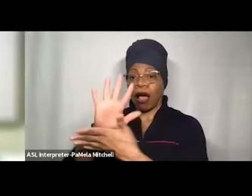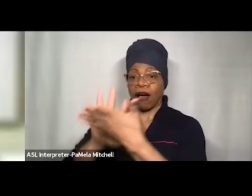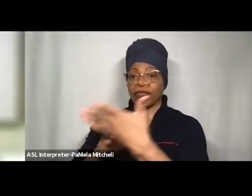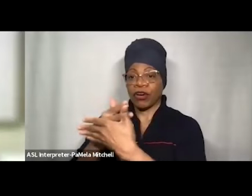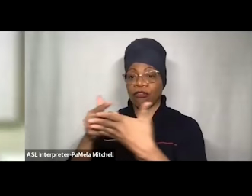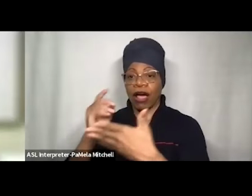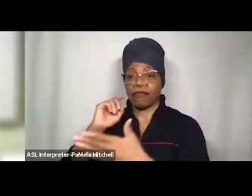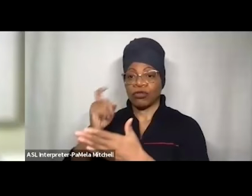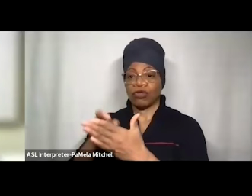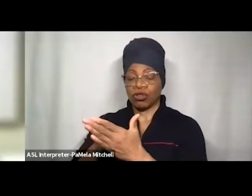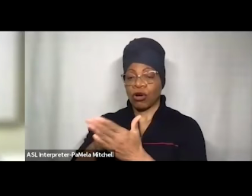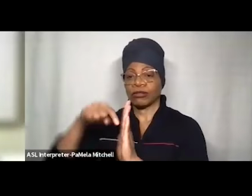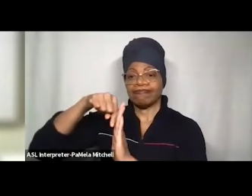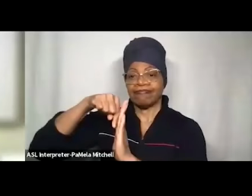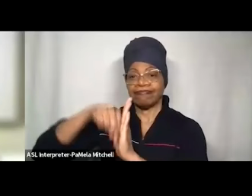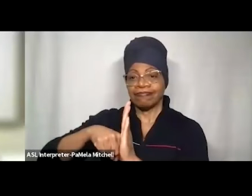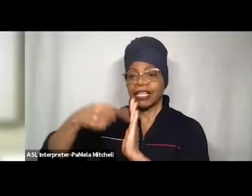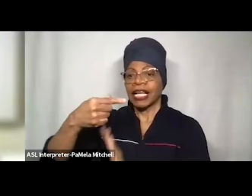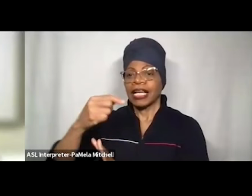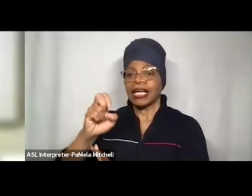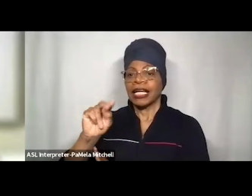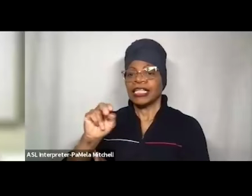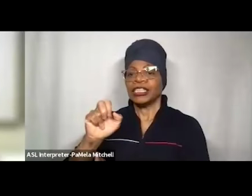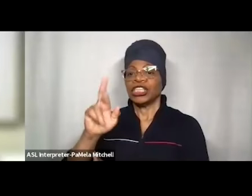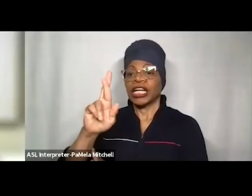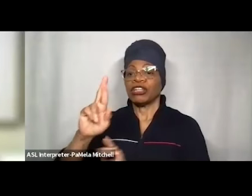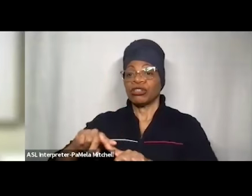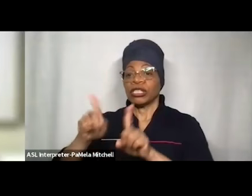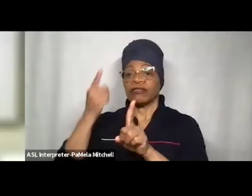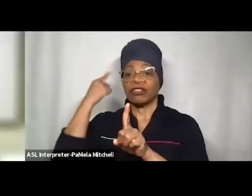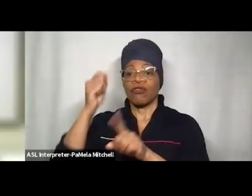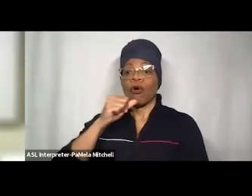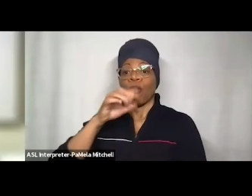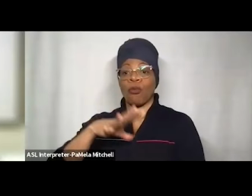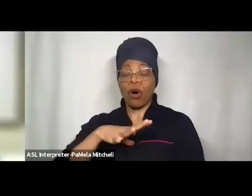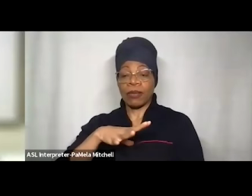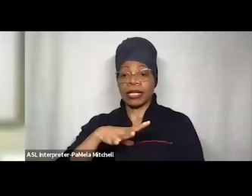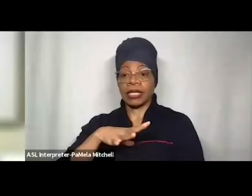there are significant gender differences too for women. So we find that in the justice system,